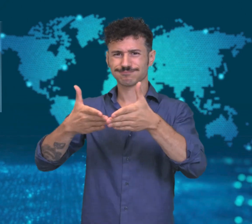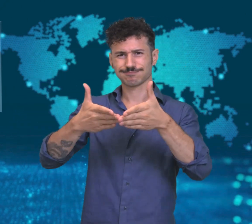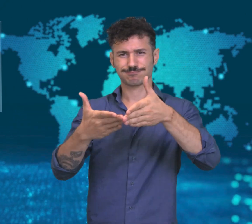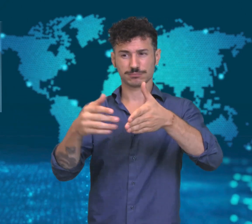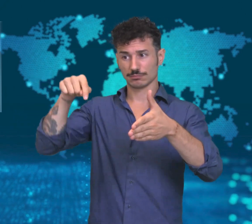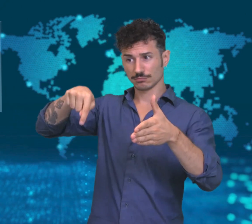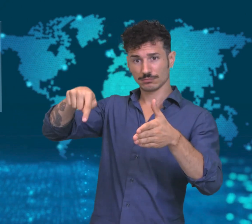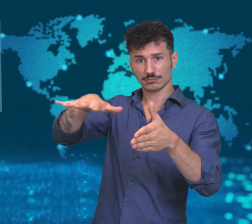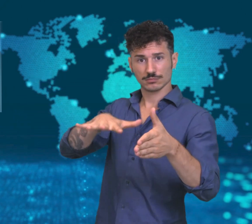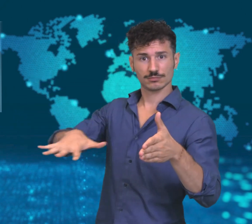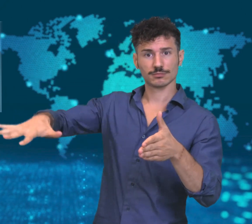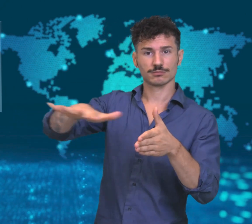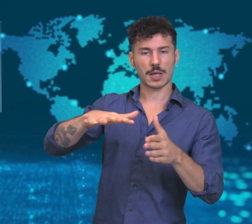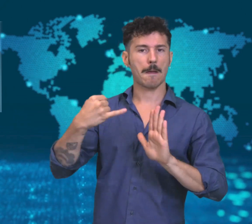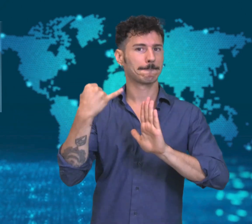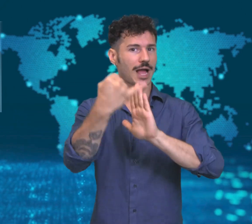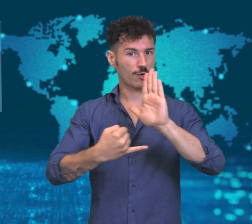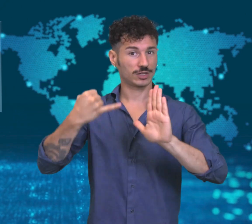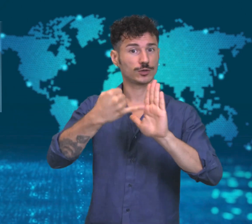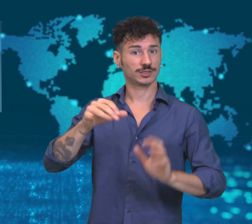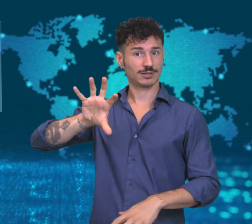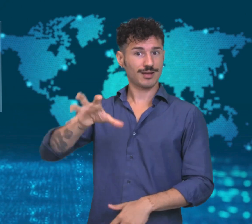off the coast of Mauritius.